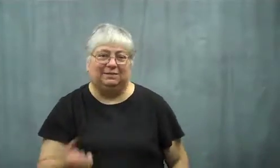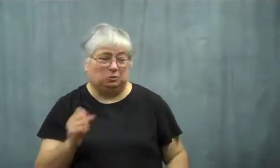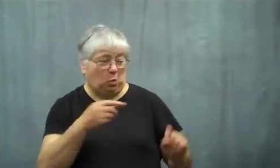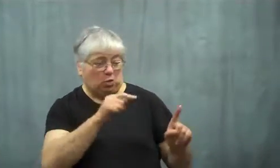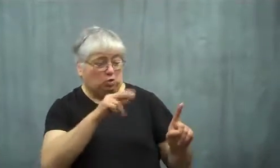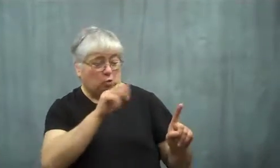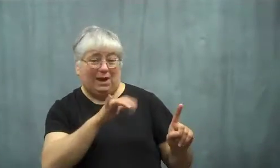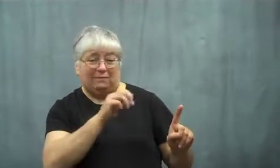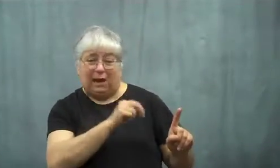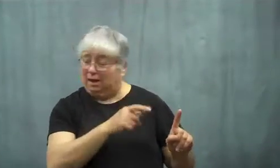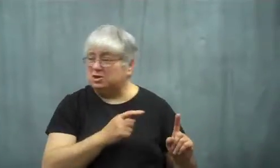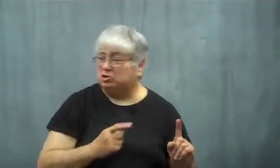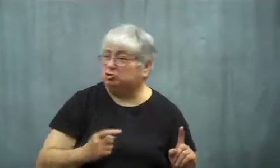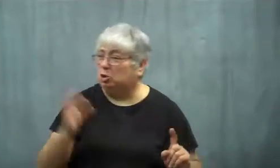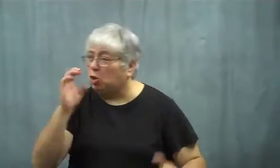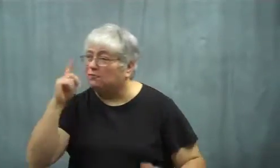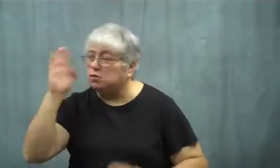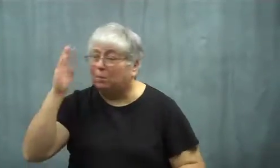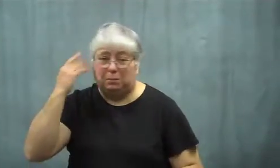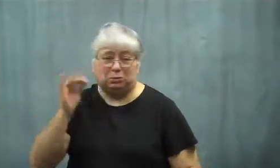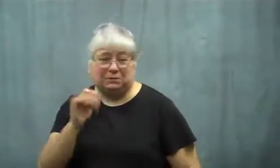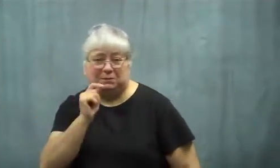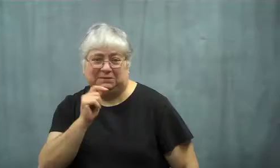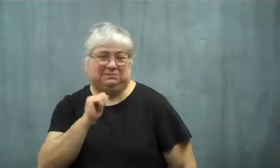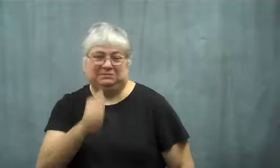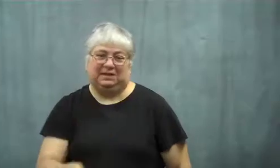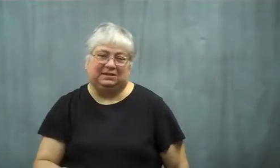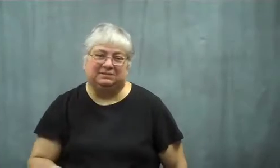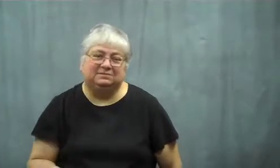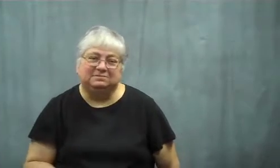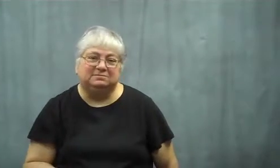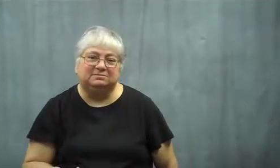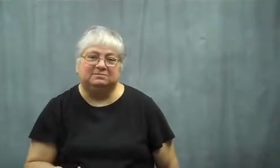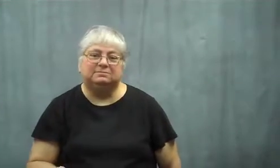So Martin wouldn't have been looking for a fight because of the marijuana.